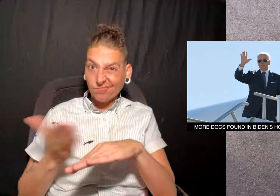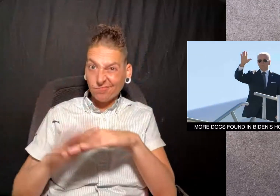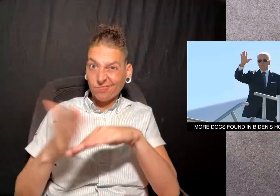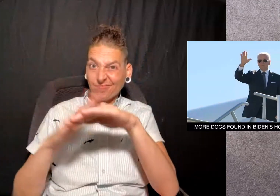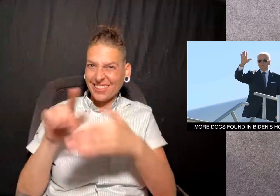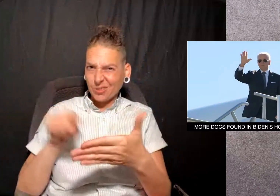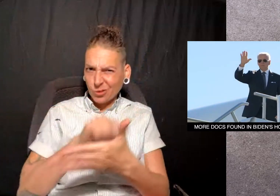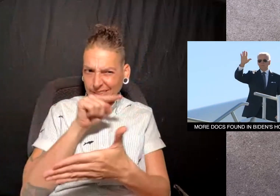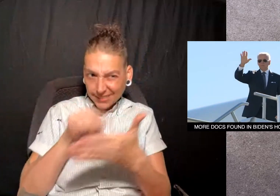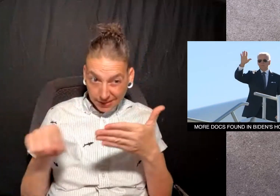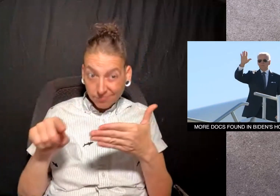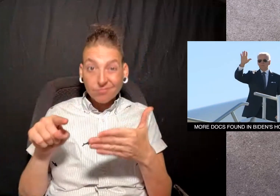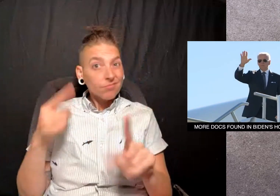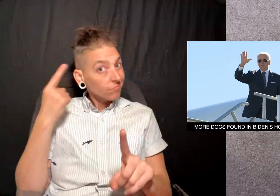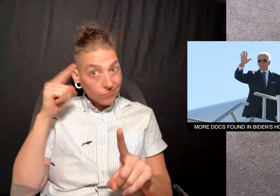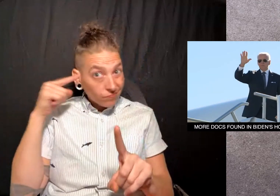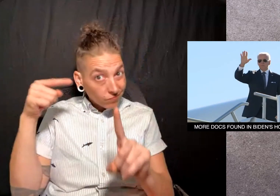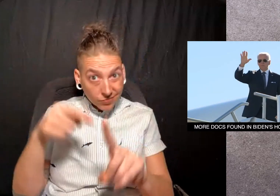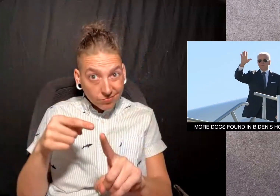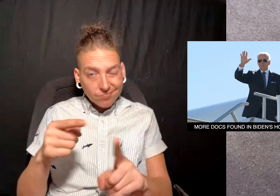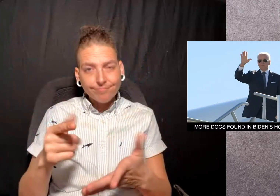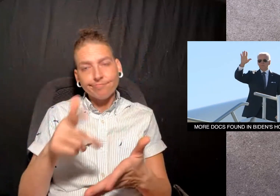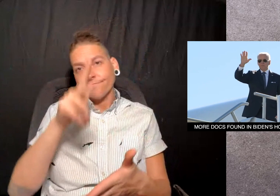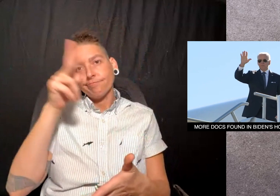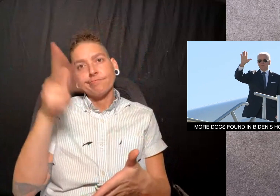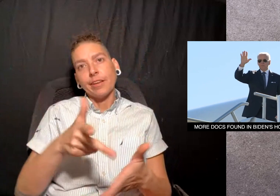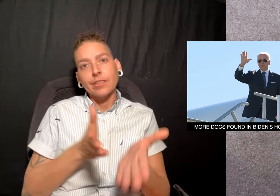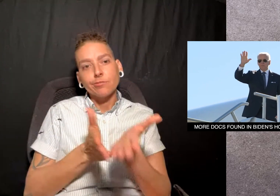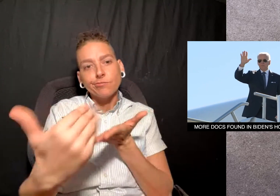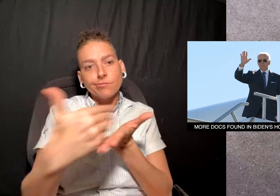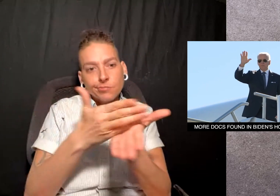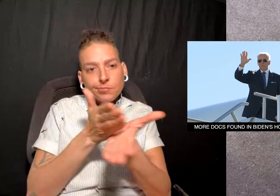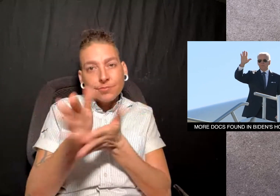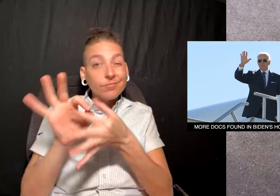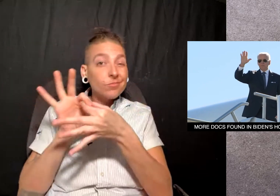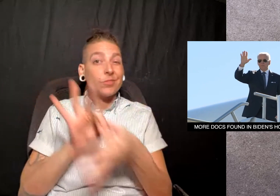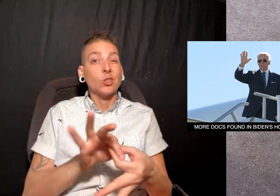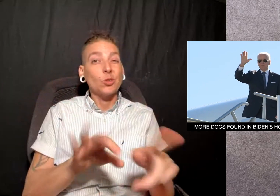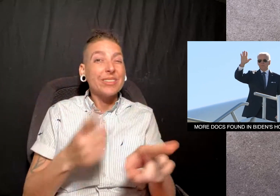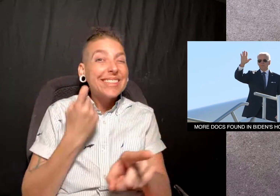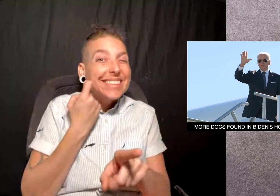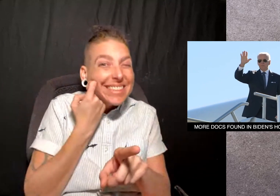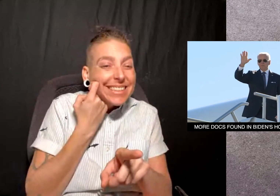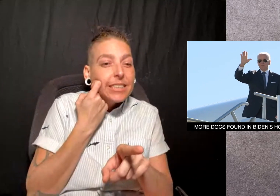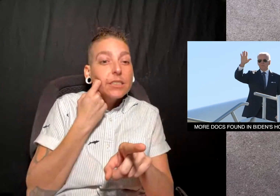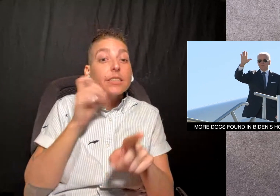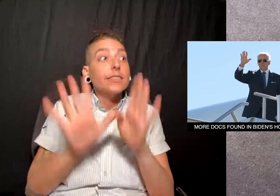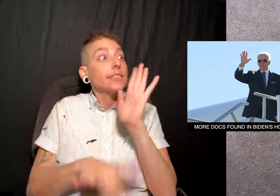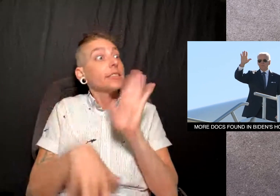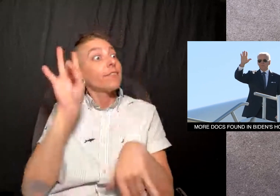the White House is facing increasing criticism for its lack of transparency related to the recent